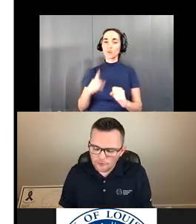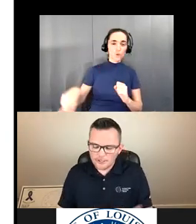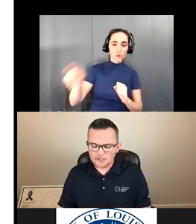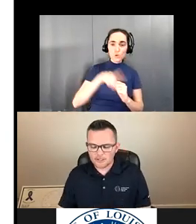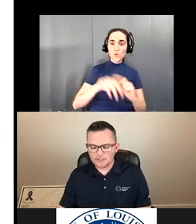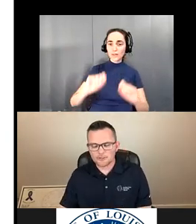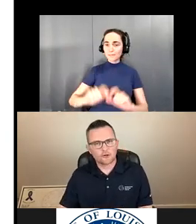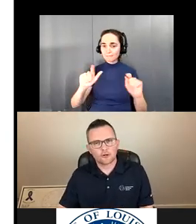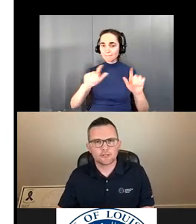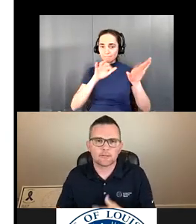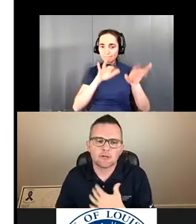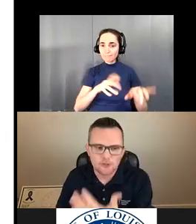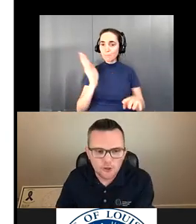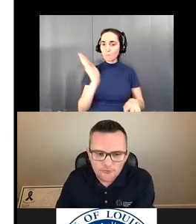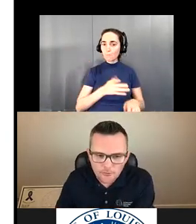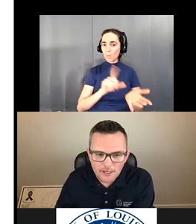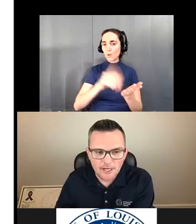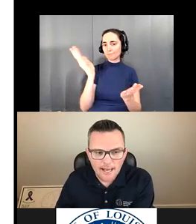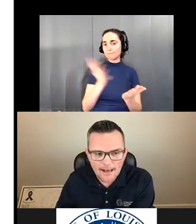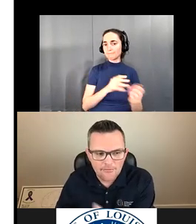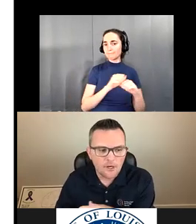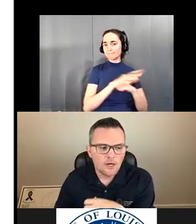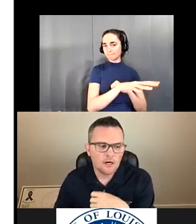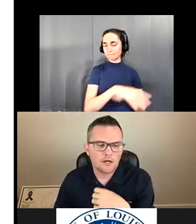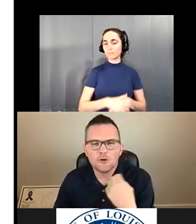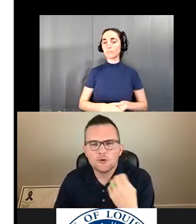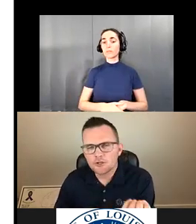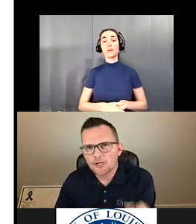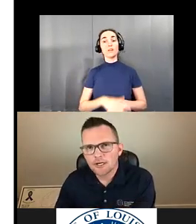necessary to turn those around but it's good information to have. And you should check